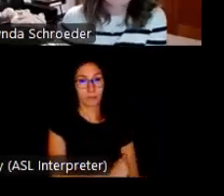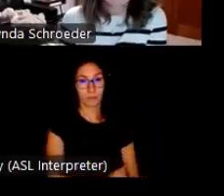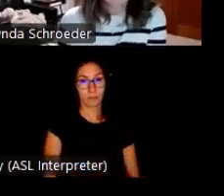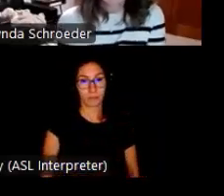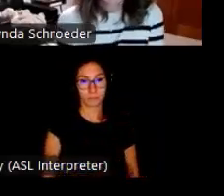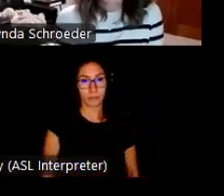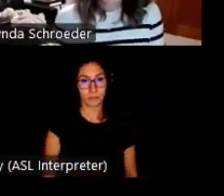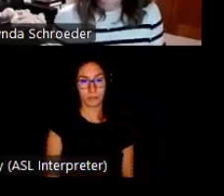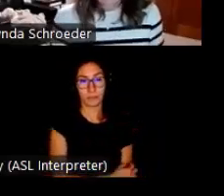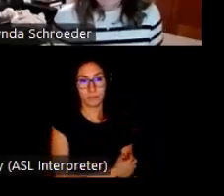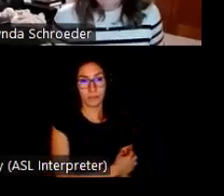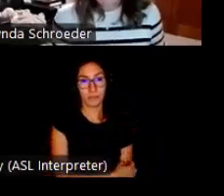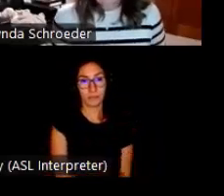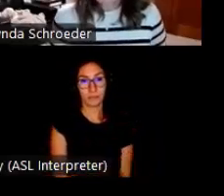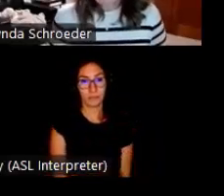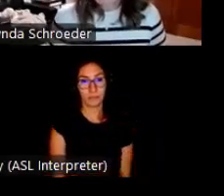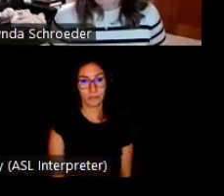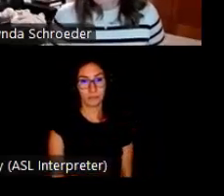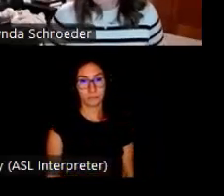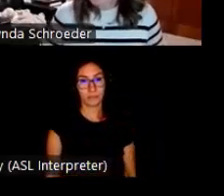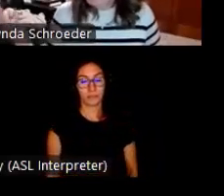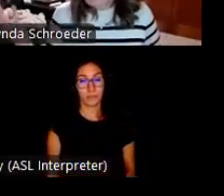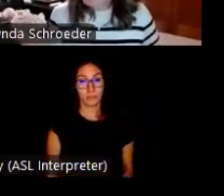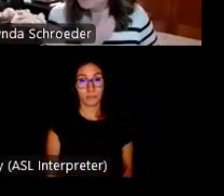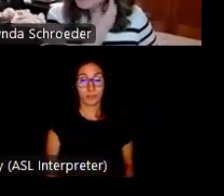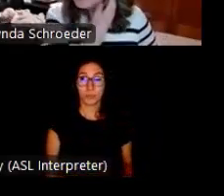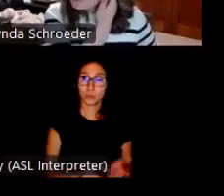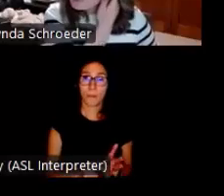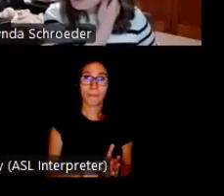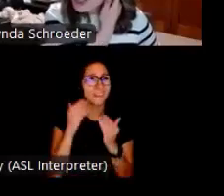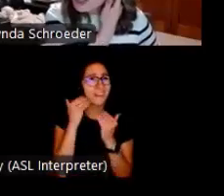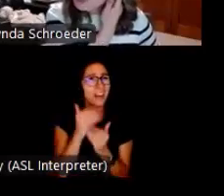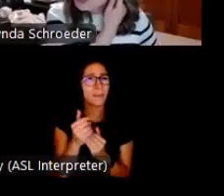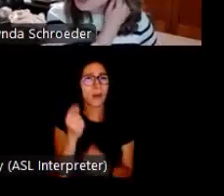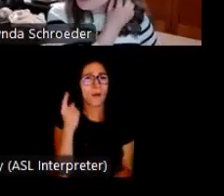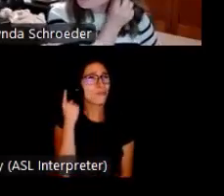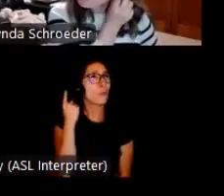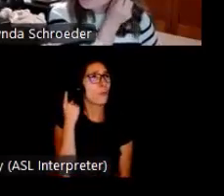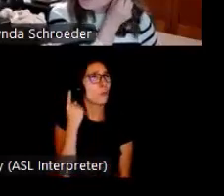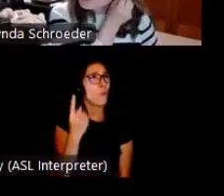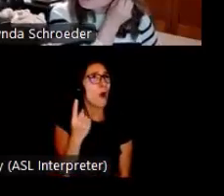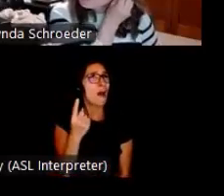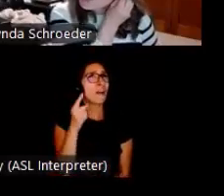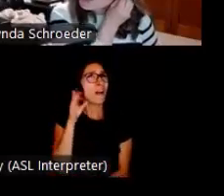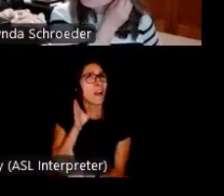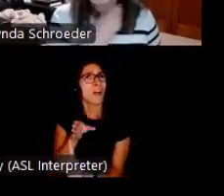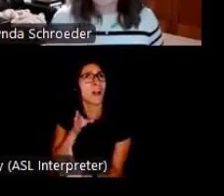So don't limit yourself to just one. A lot of you, again, in the chat, you shared that you get things from the news but also